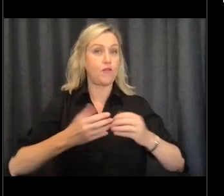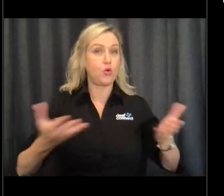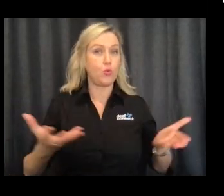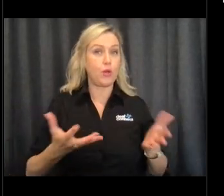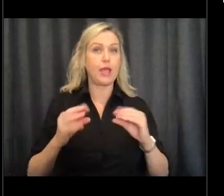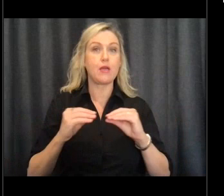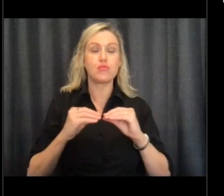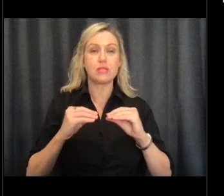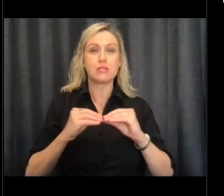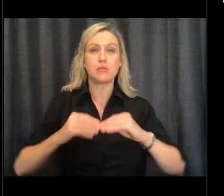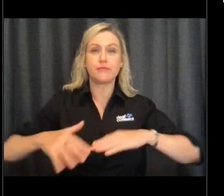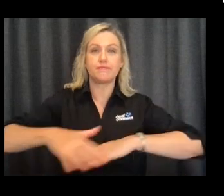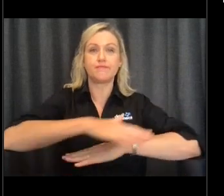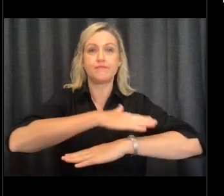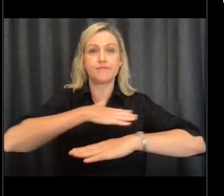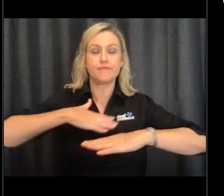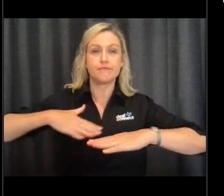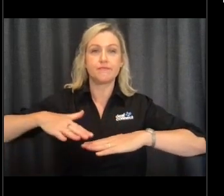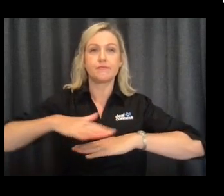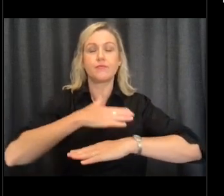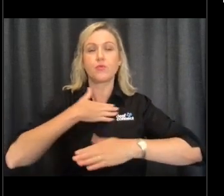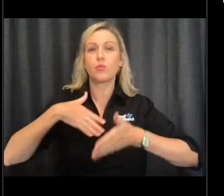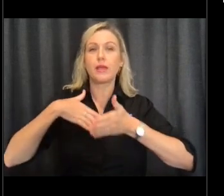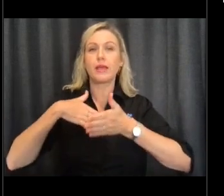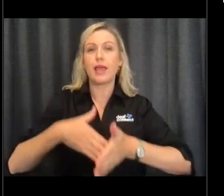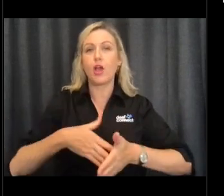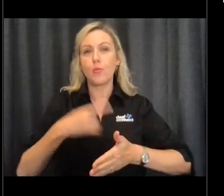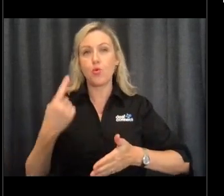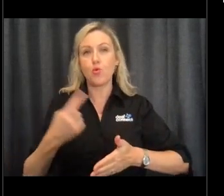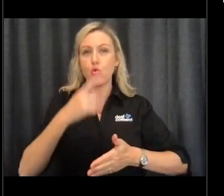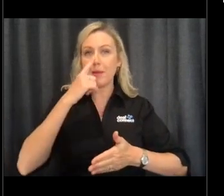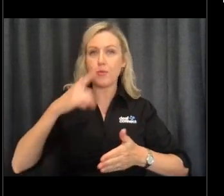we work to help disadvantaged Queenslanders with their legal rights.